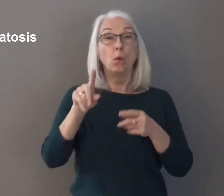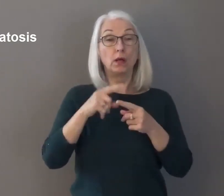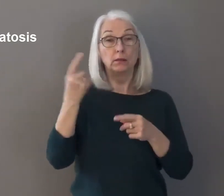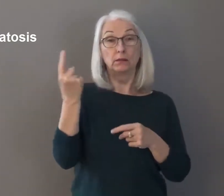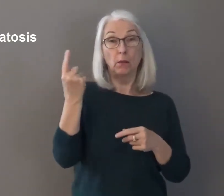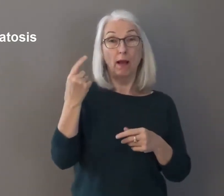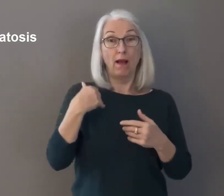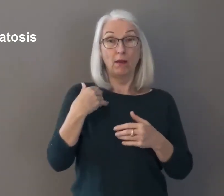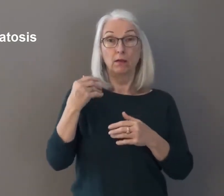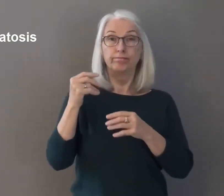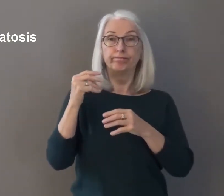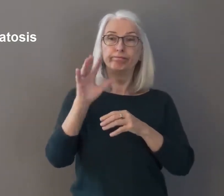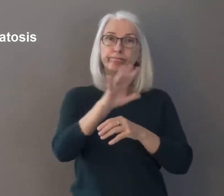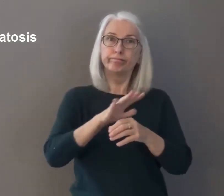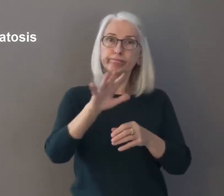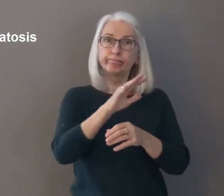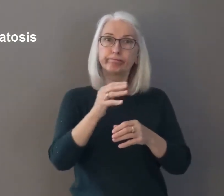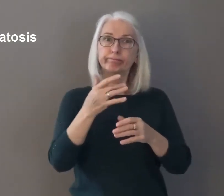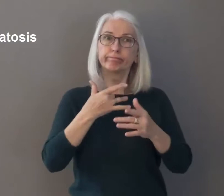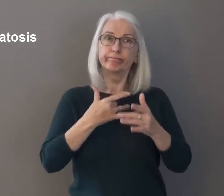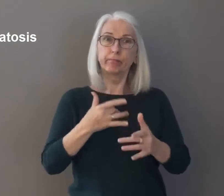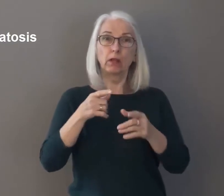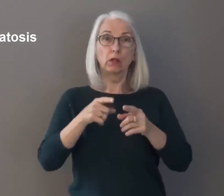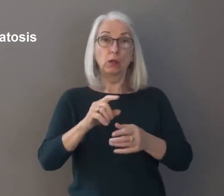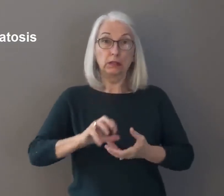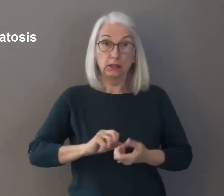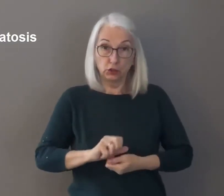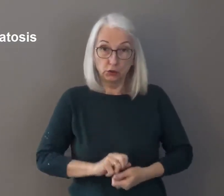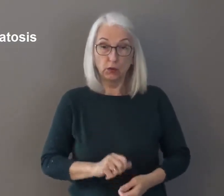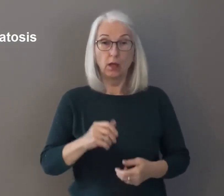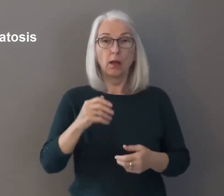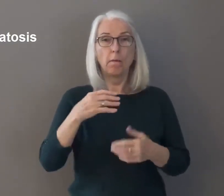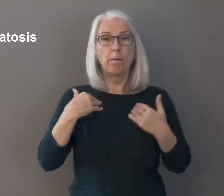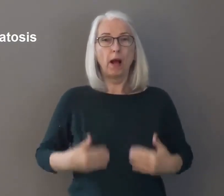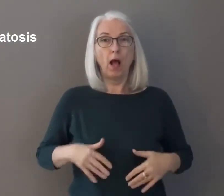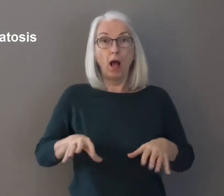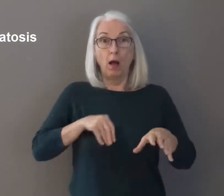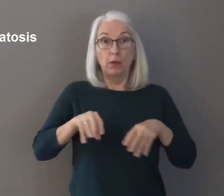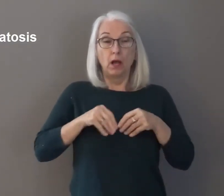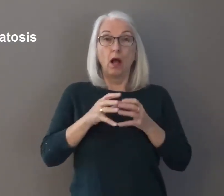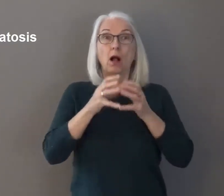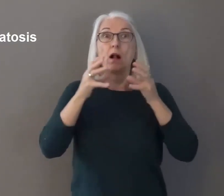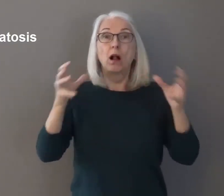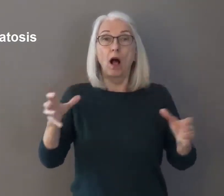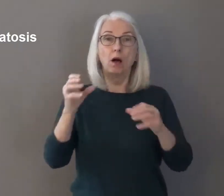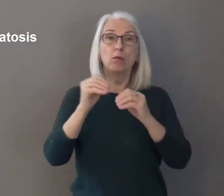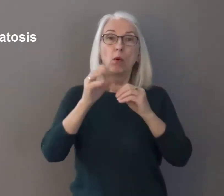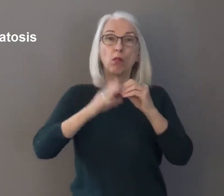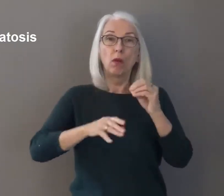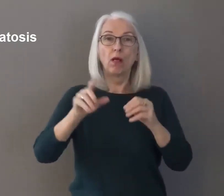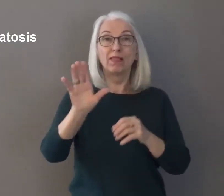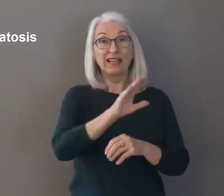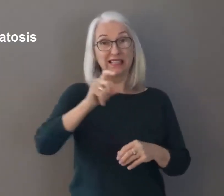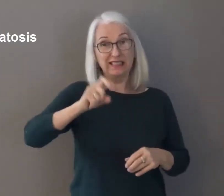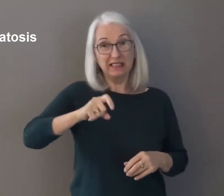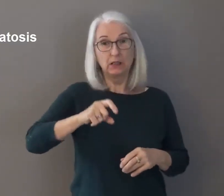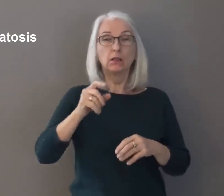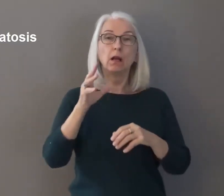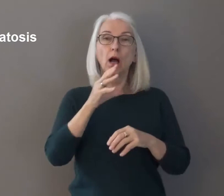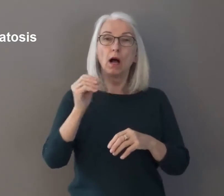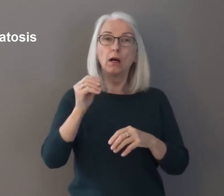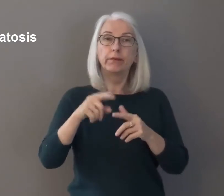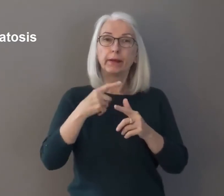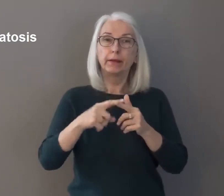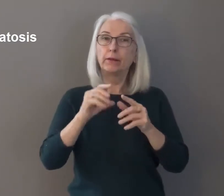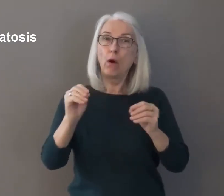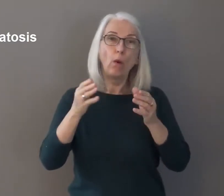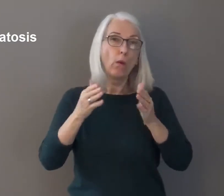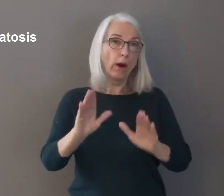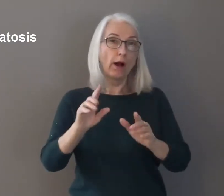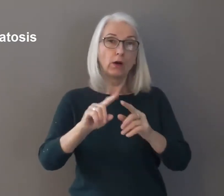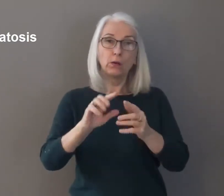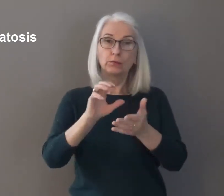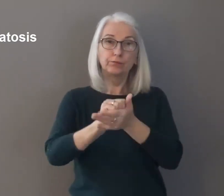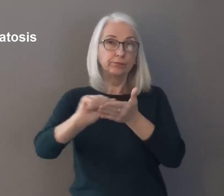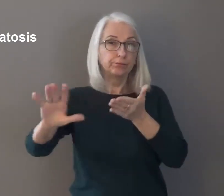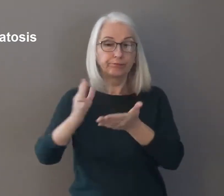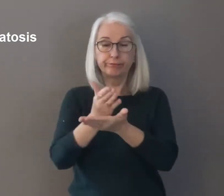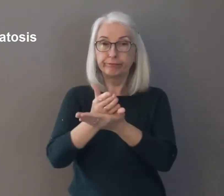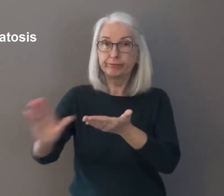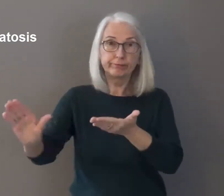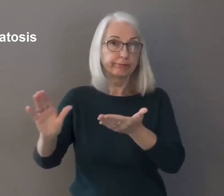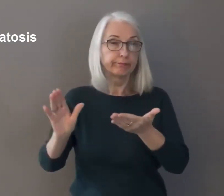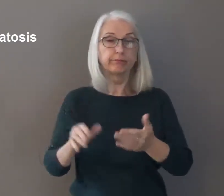When someone has this condition, during digestion the body absorbs a lot more than it needs and then has no way of getting rid of it.